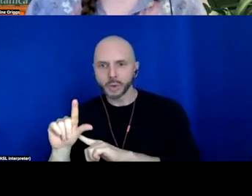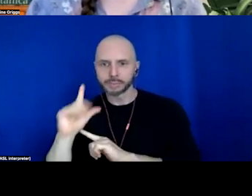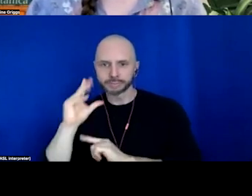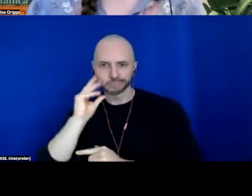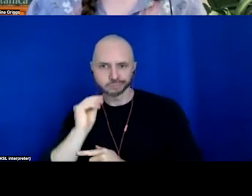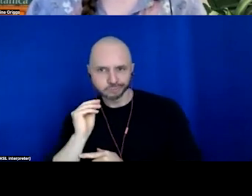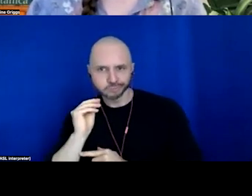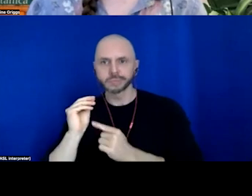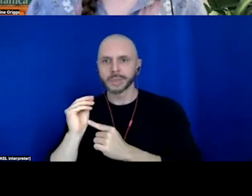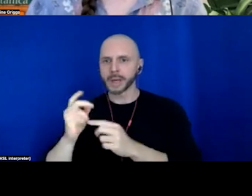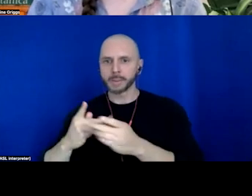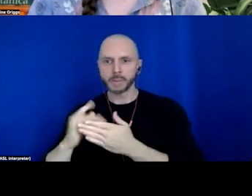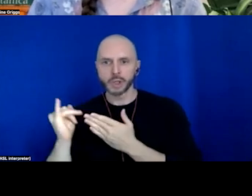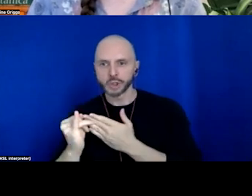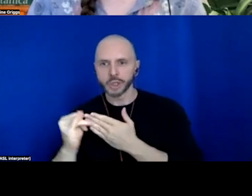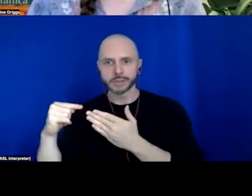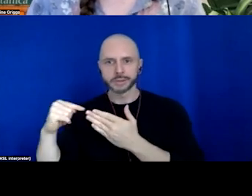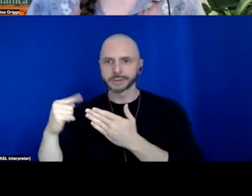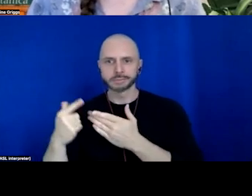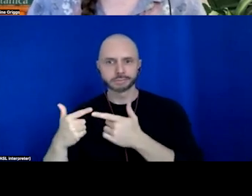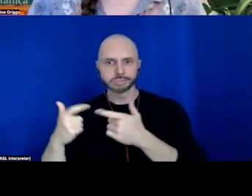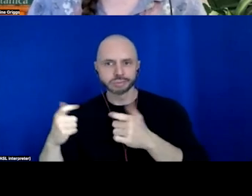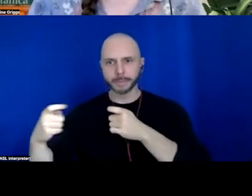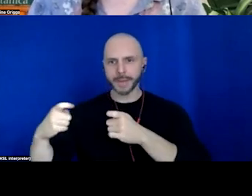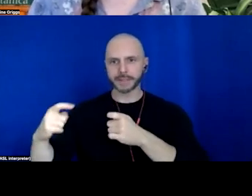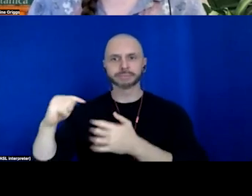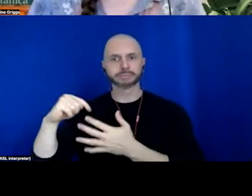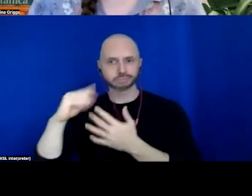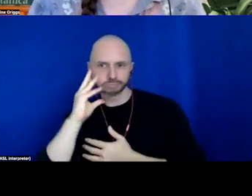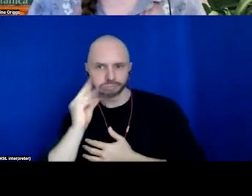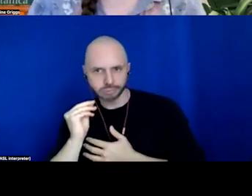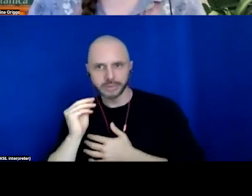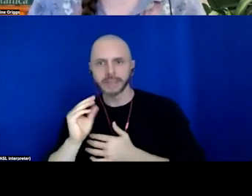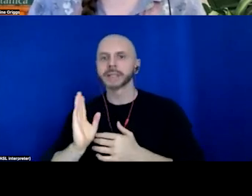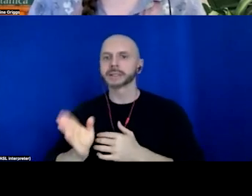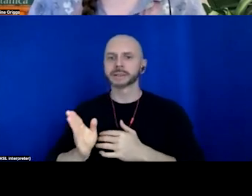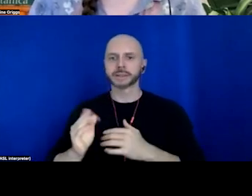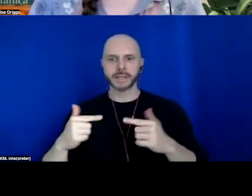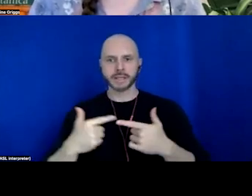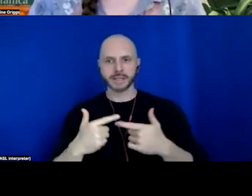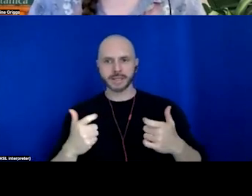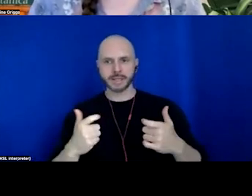management. Dione's ability to coordinate complex initiatives and foster collaborative environments